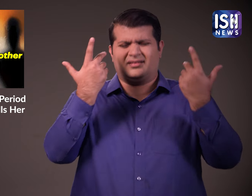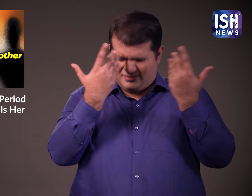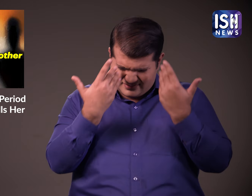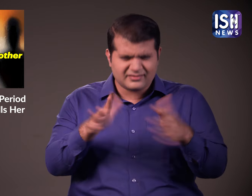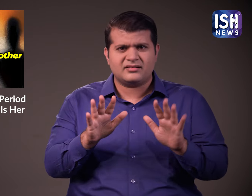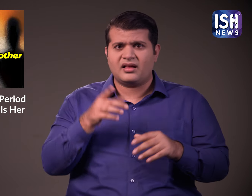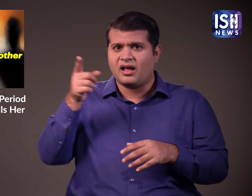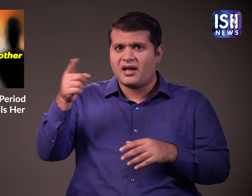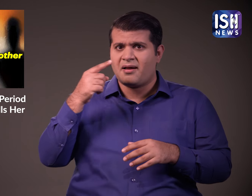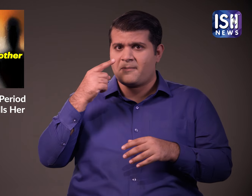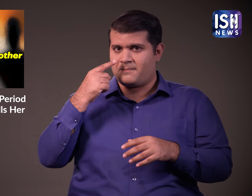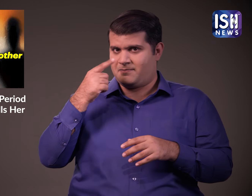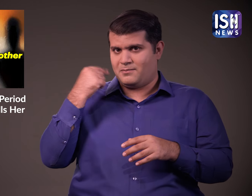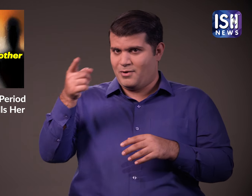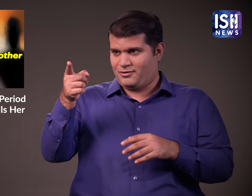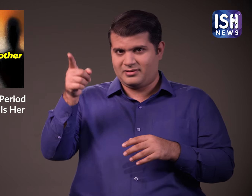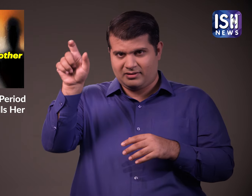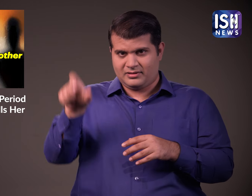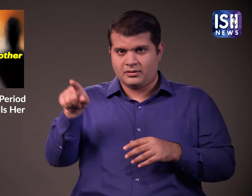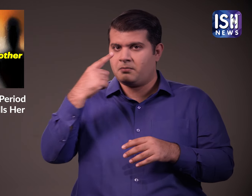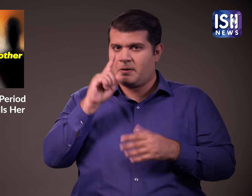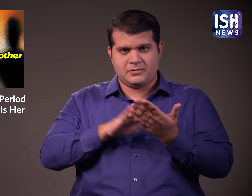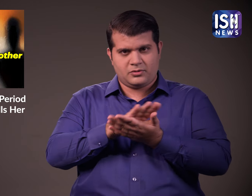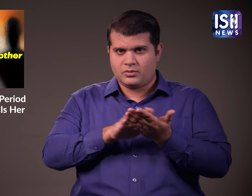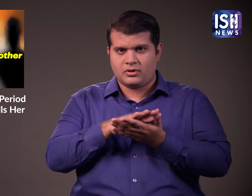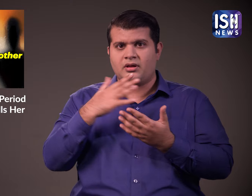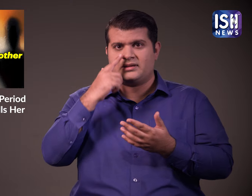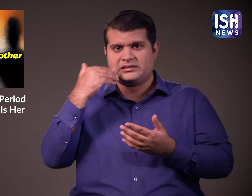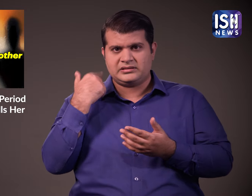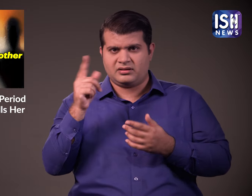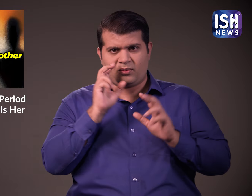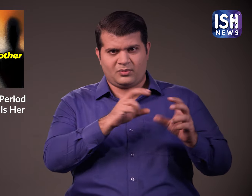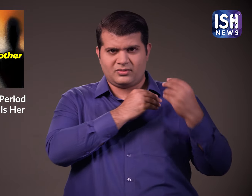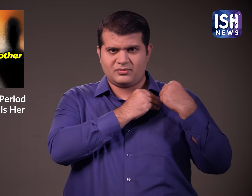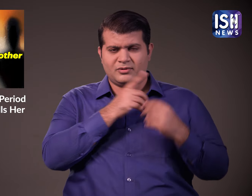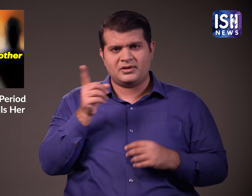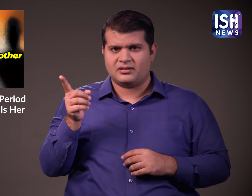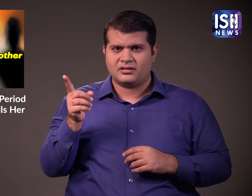Ok leave that. The man's mother had passed away and he was taking care of his sister.